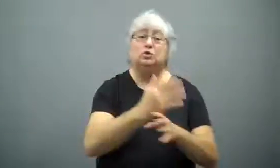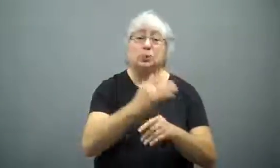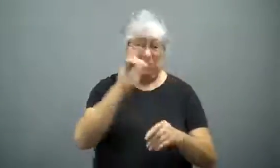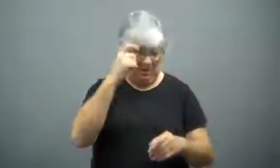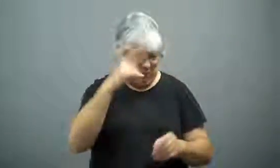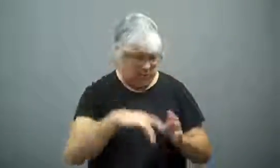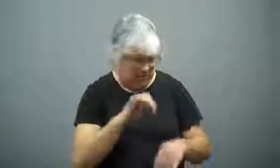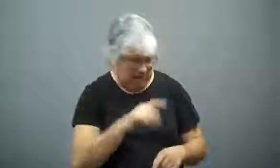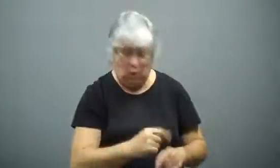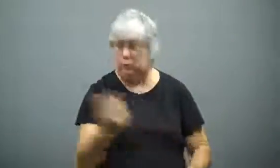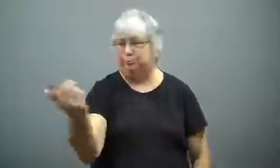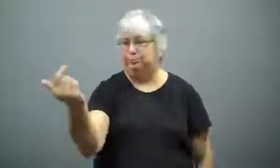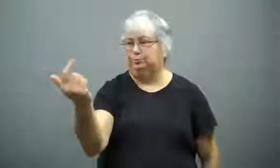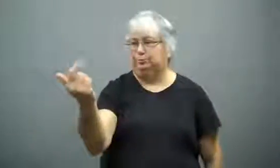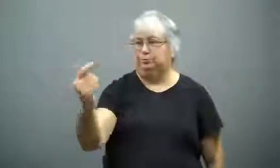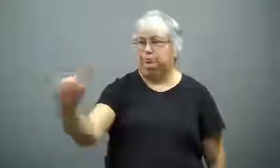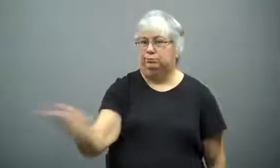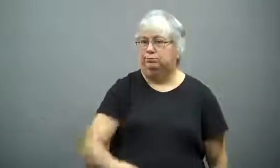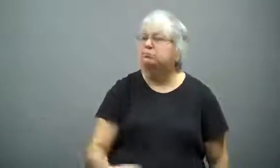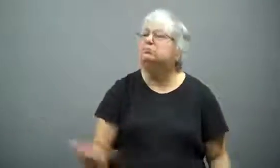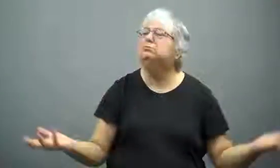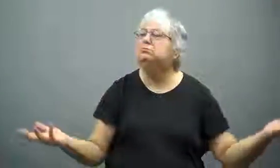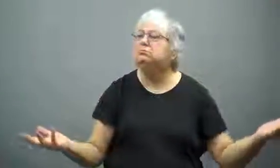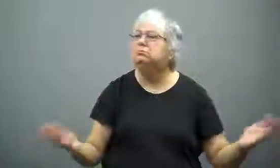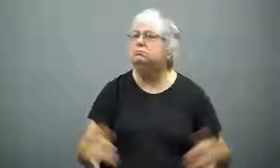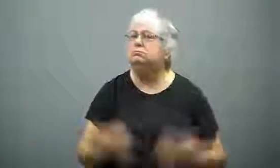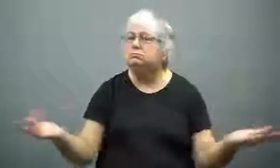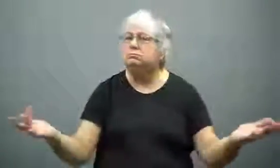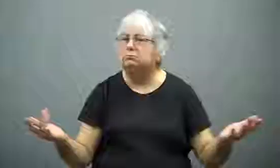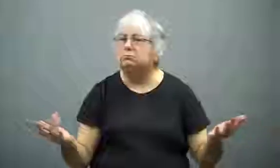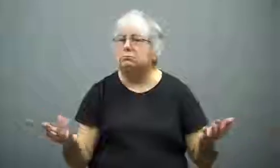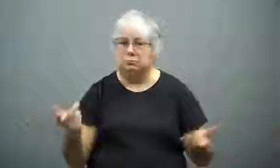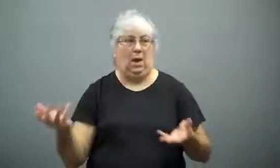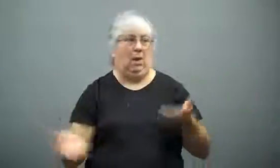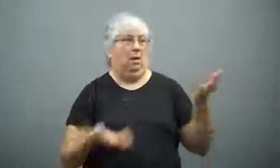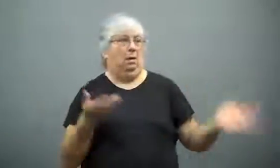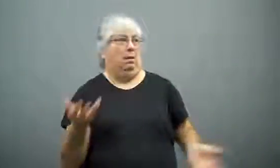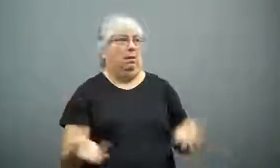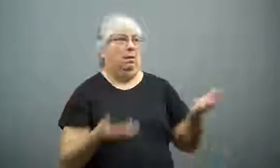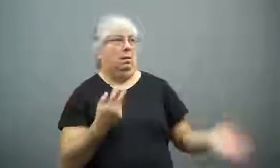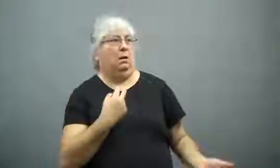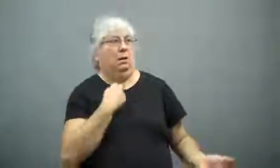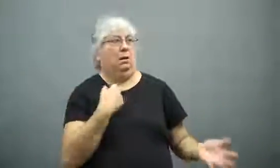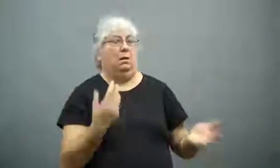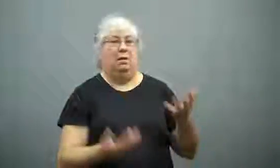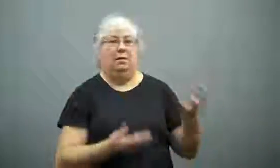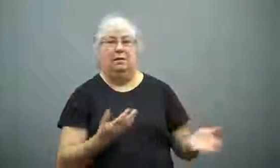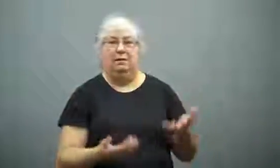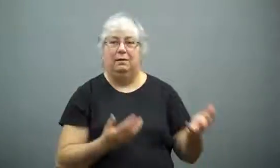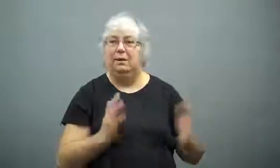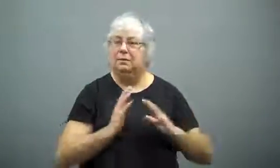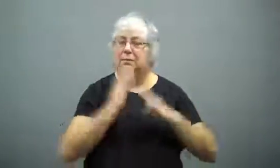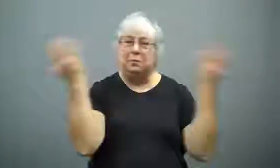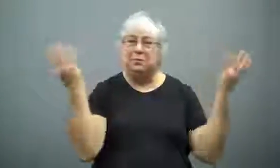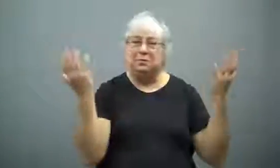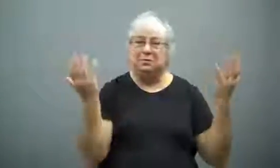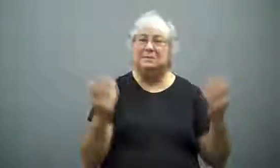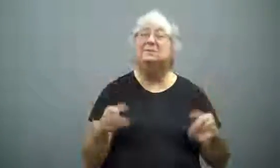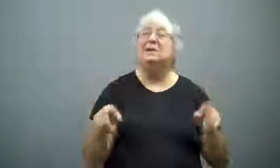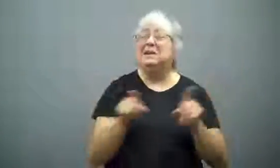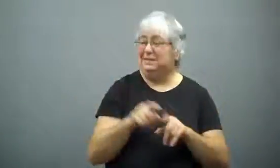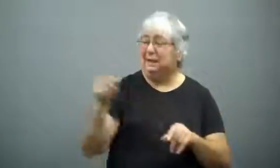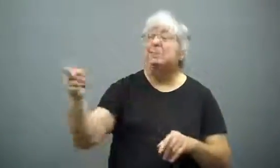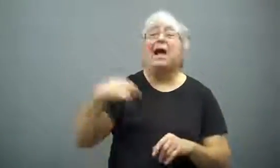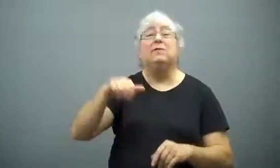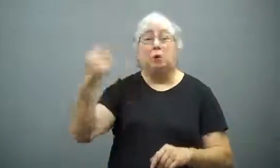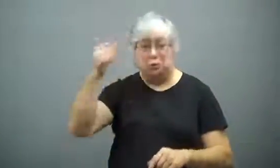The German government called the ambassador in to demand an explanation.